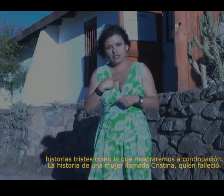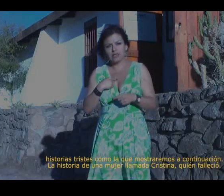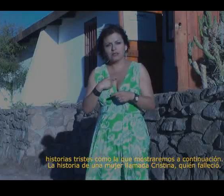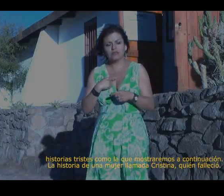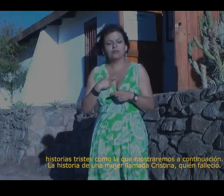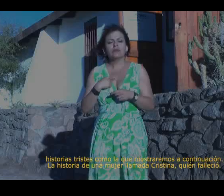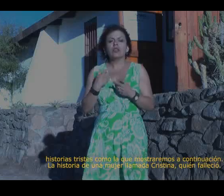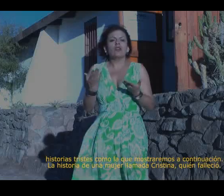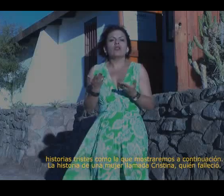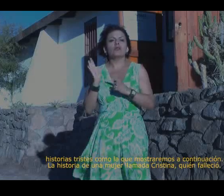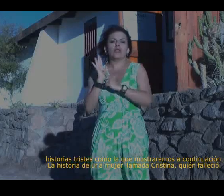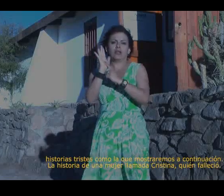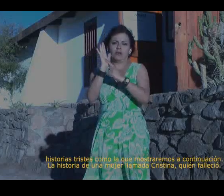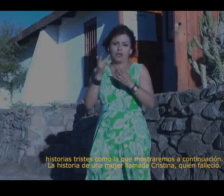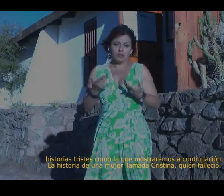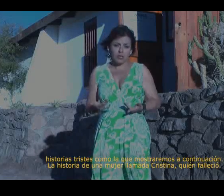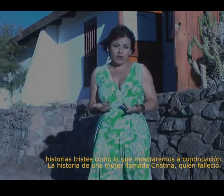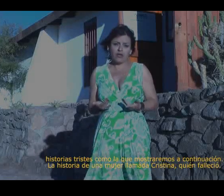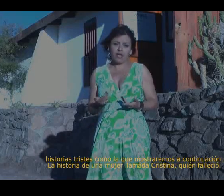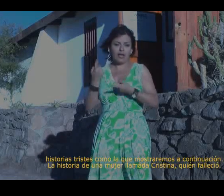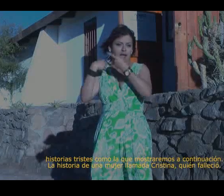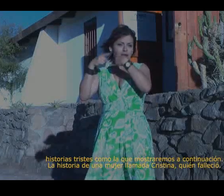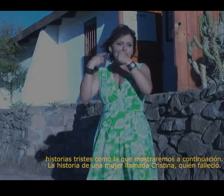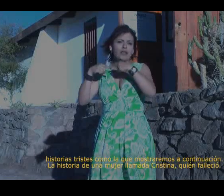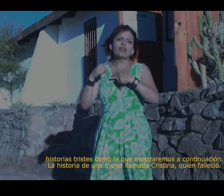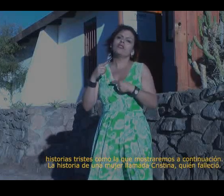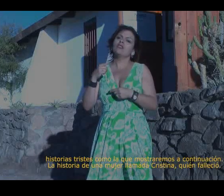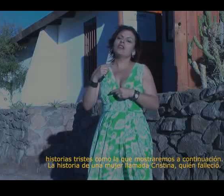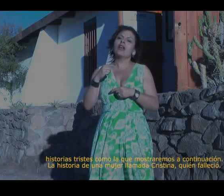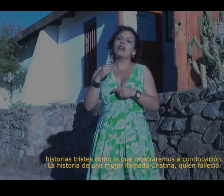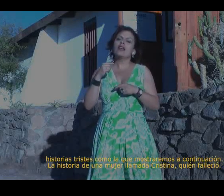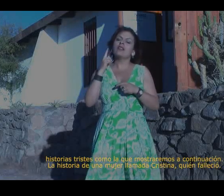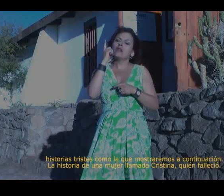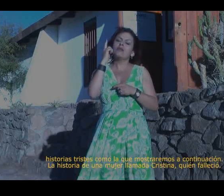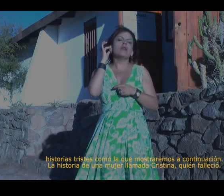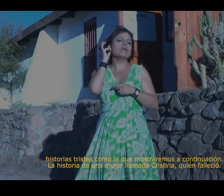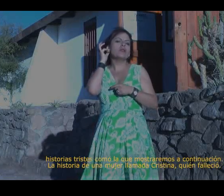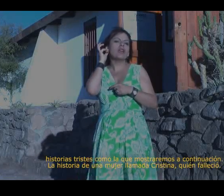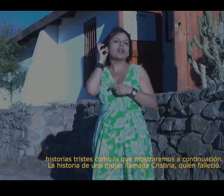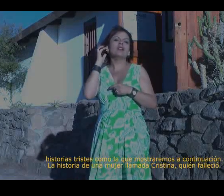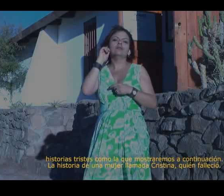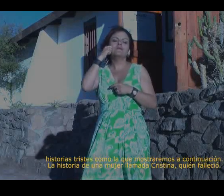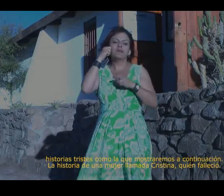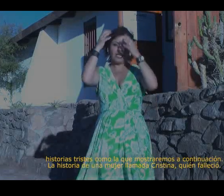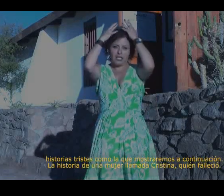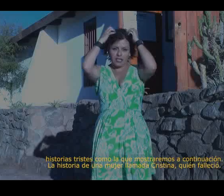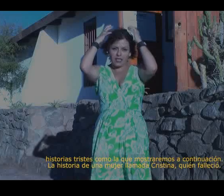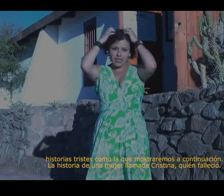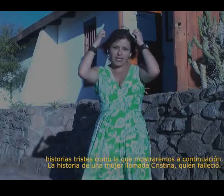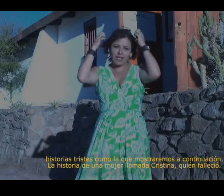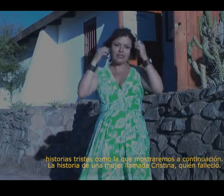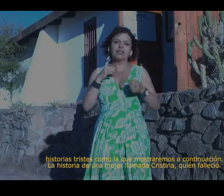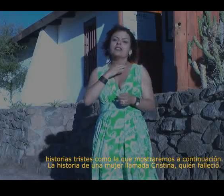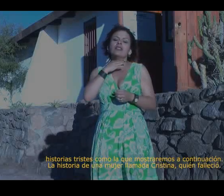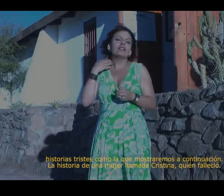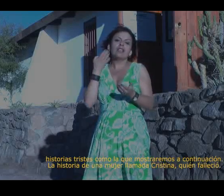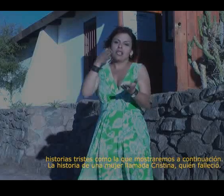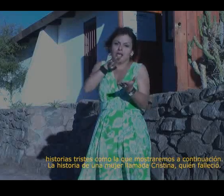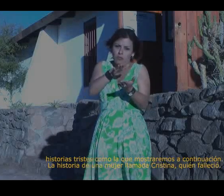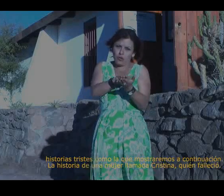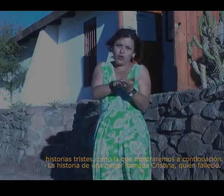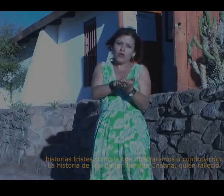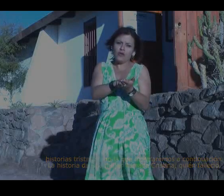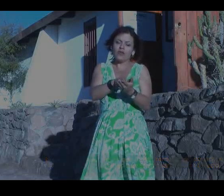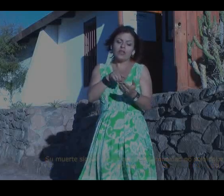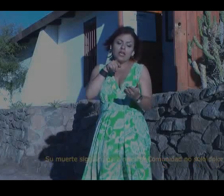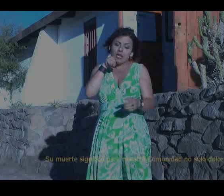We will tell you now the sad story of a woman named Cristina who passed away.